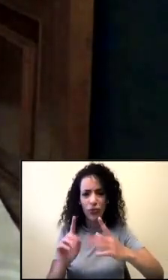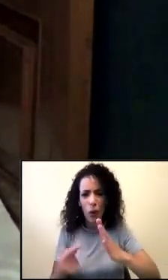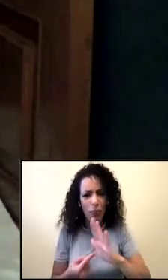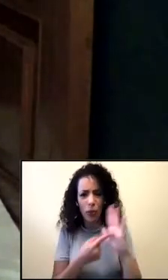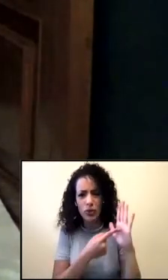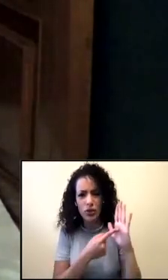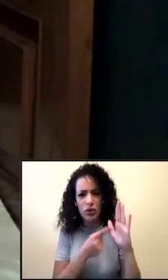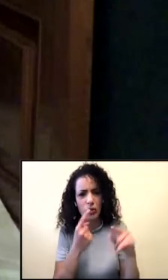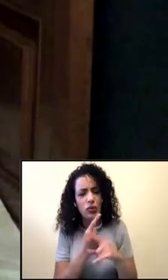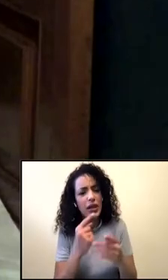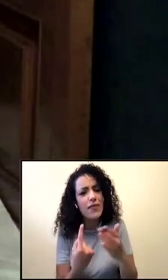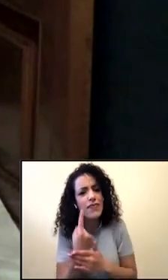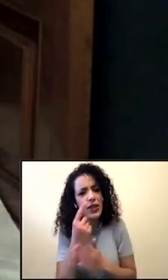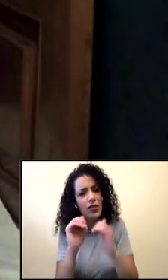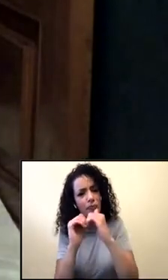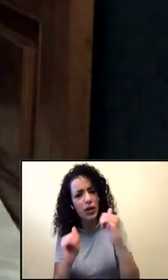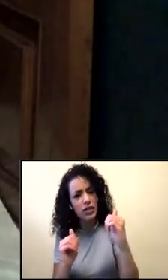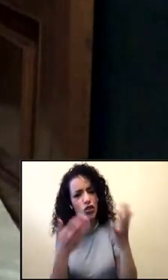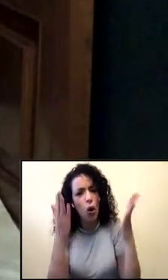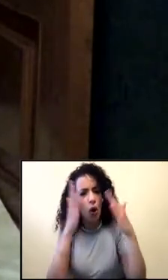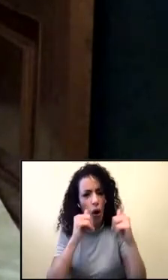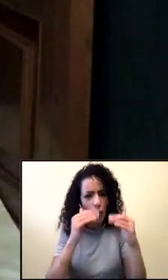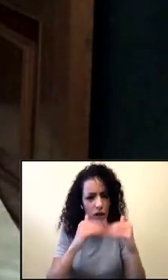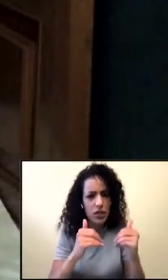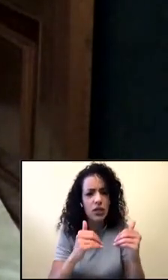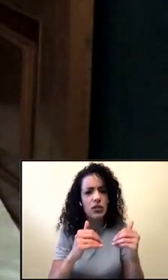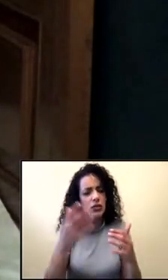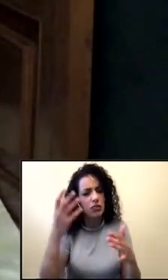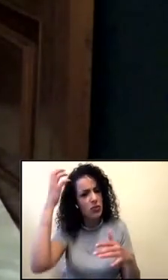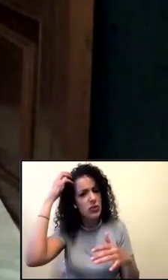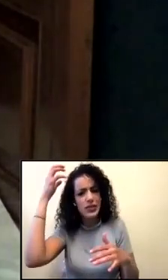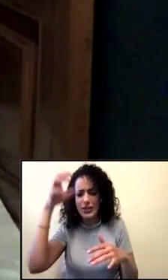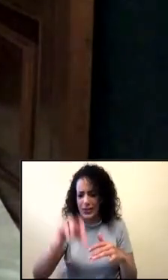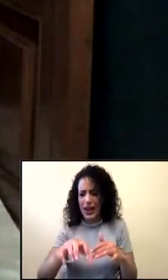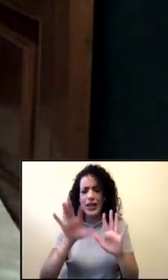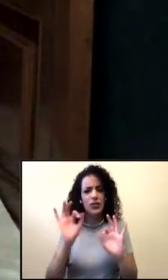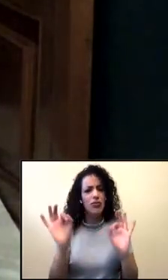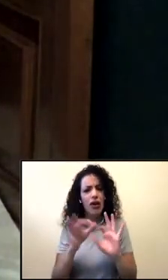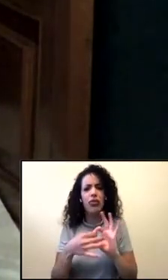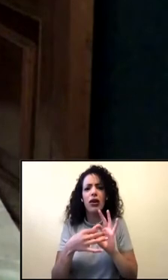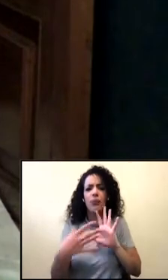event of being homeless and stateless, that seemed to resonate, you know. The longing for land,